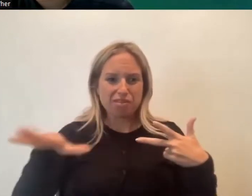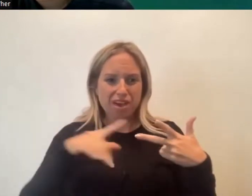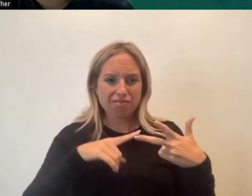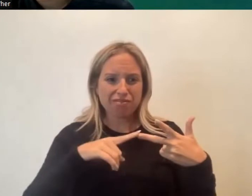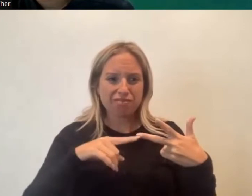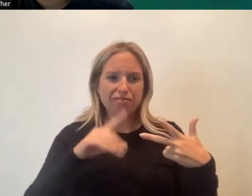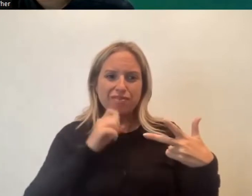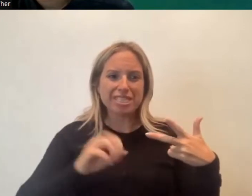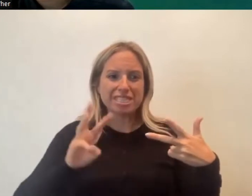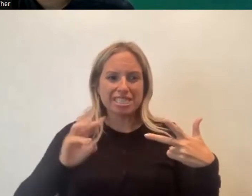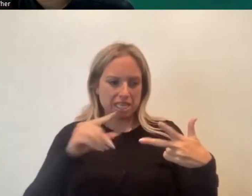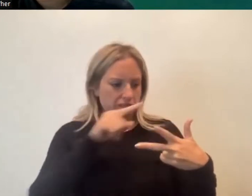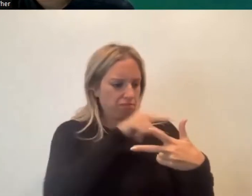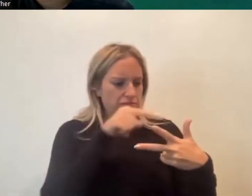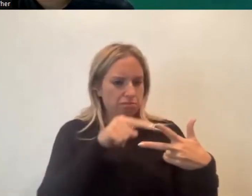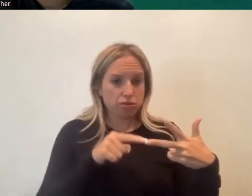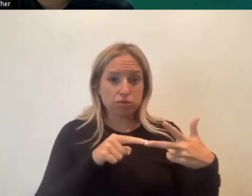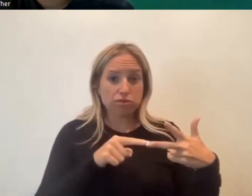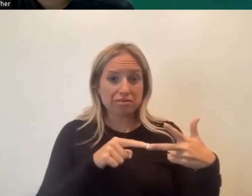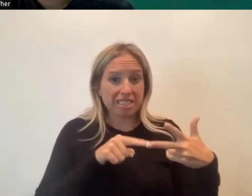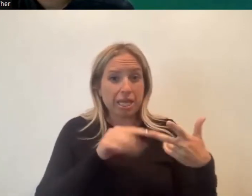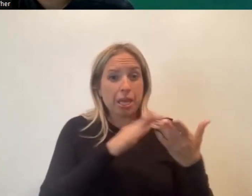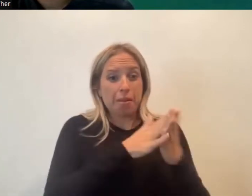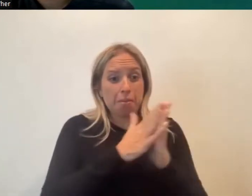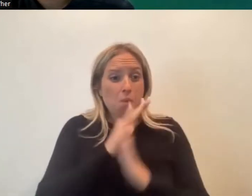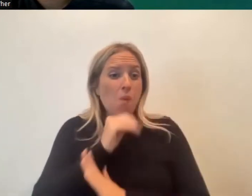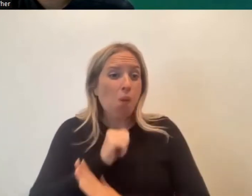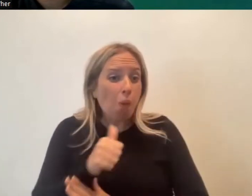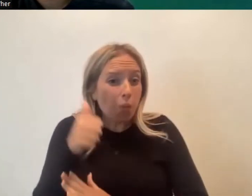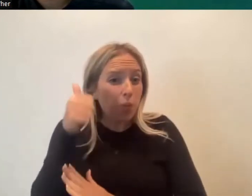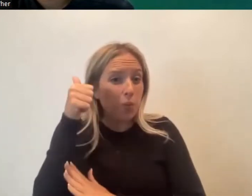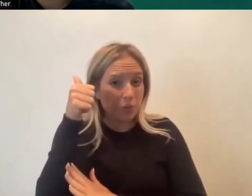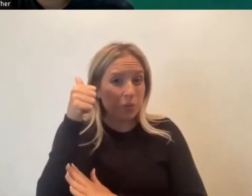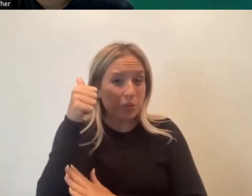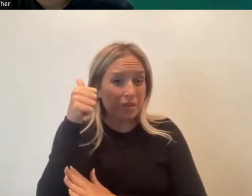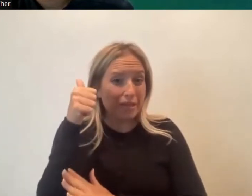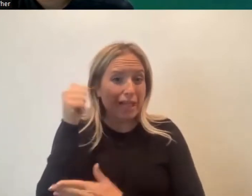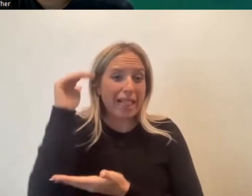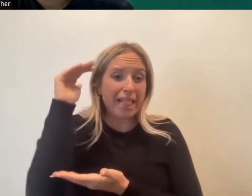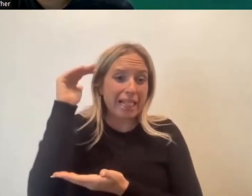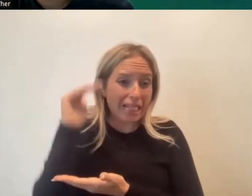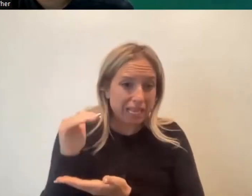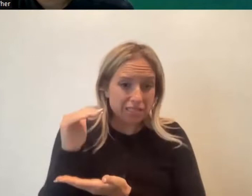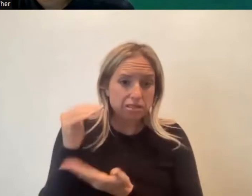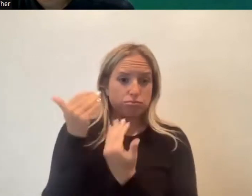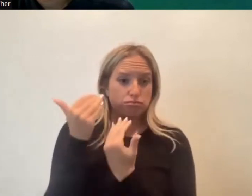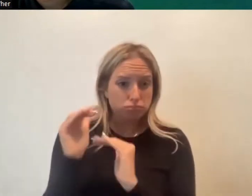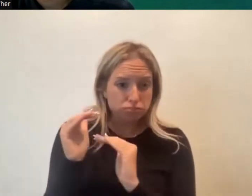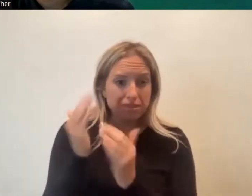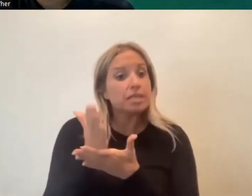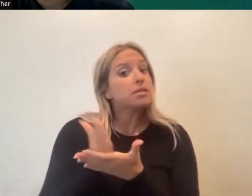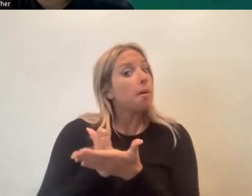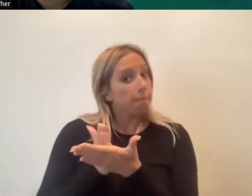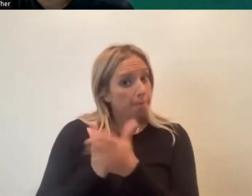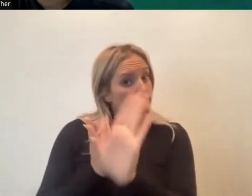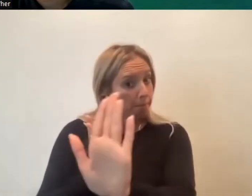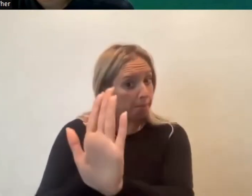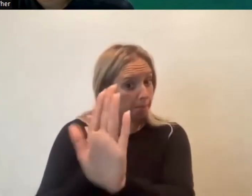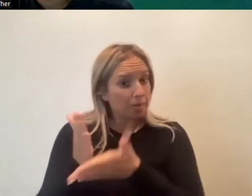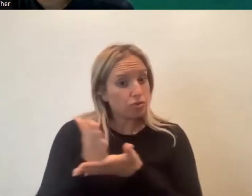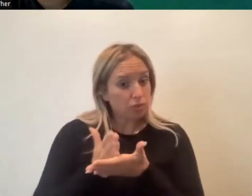The older someone gets, the less restrictive some of the Social Security disability regulations